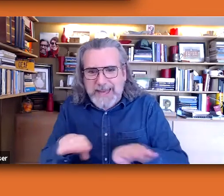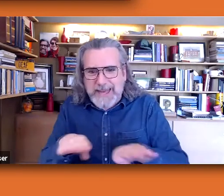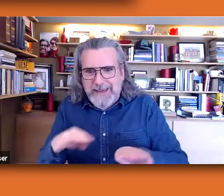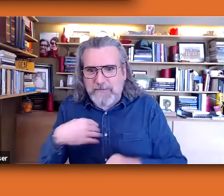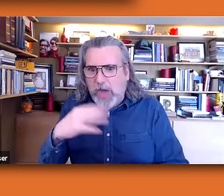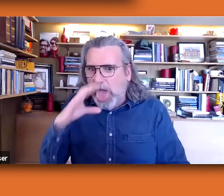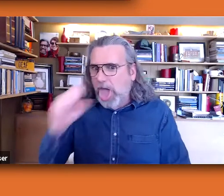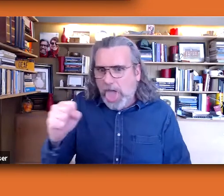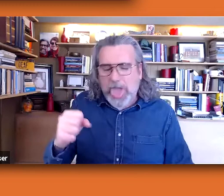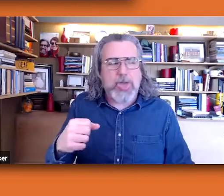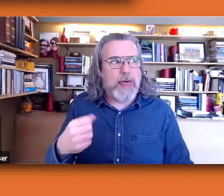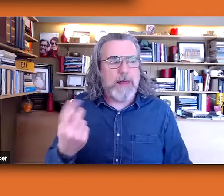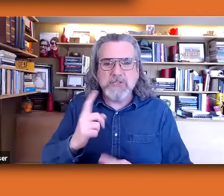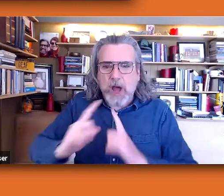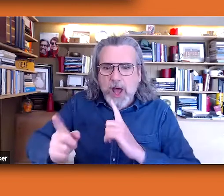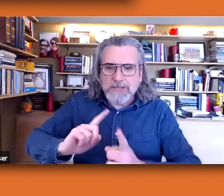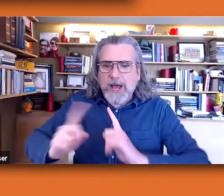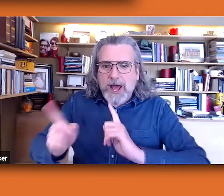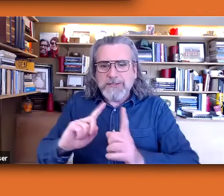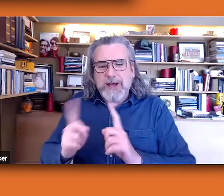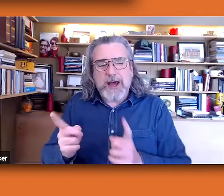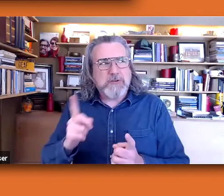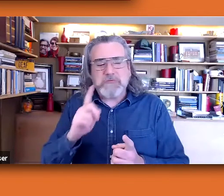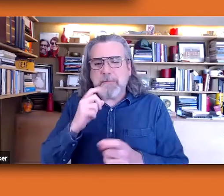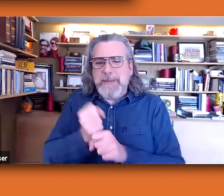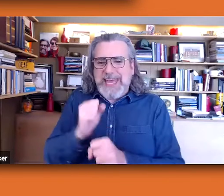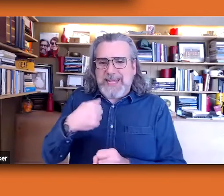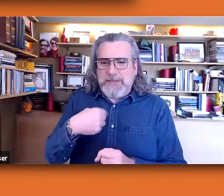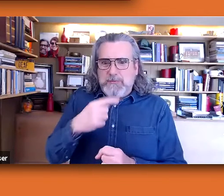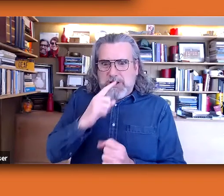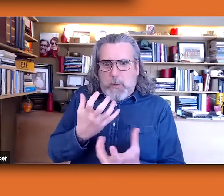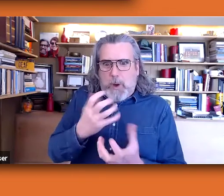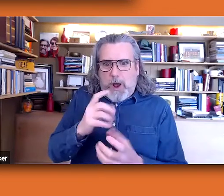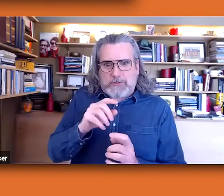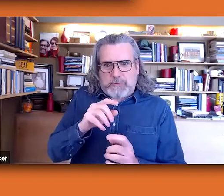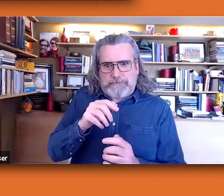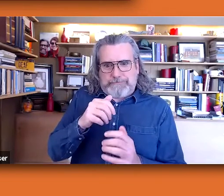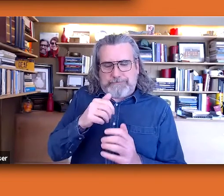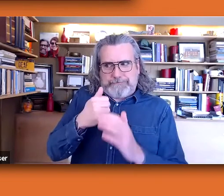and behavior. We had a great conversation, and that really inspired me